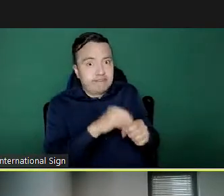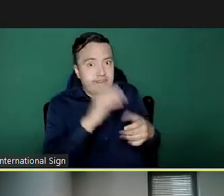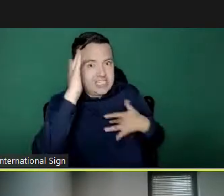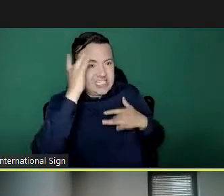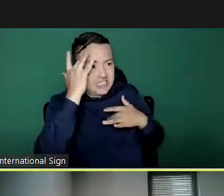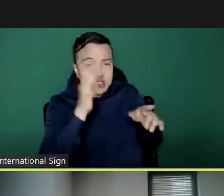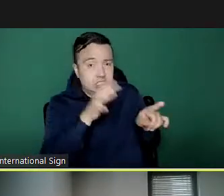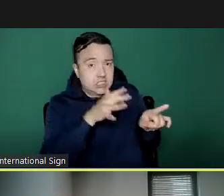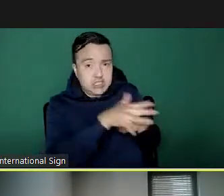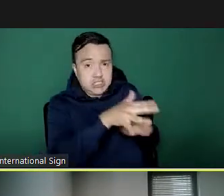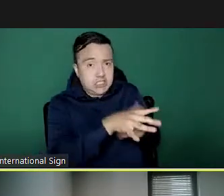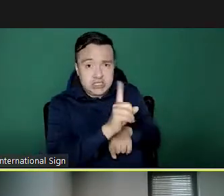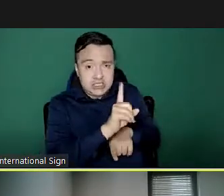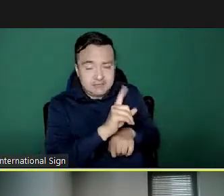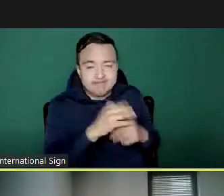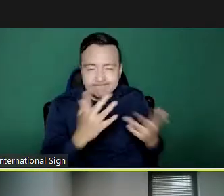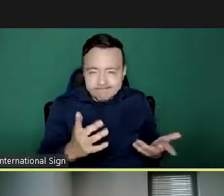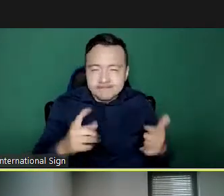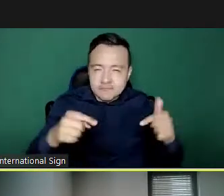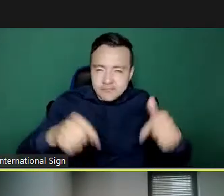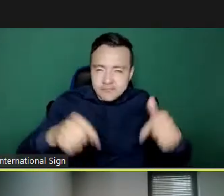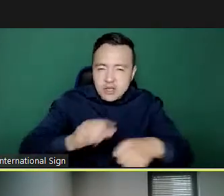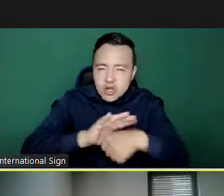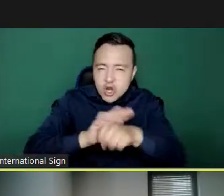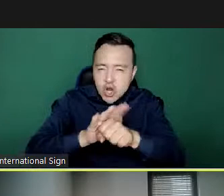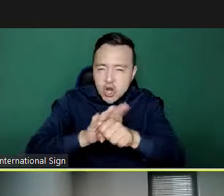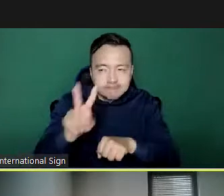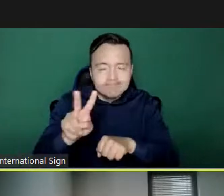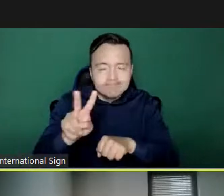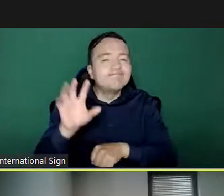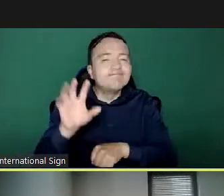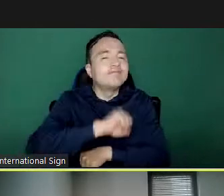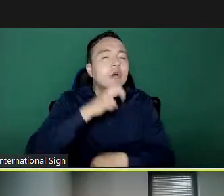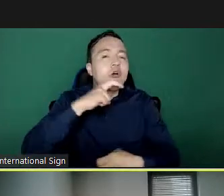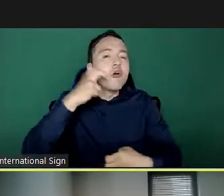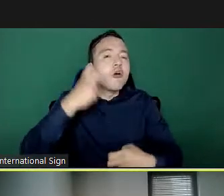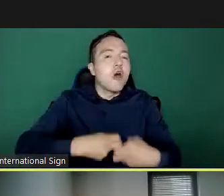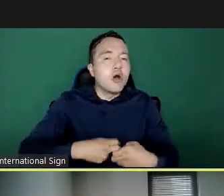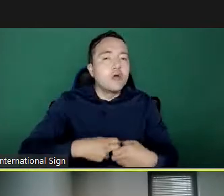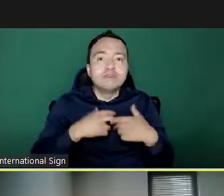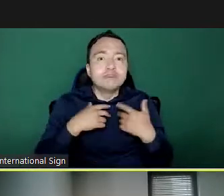and large health care demands, the pandemic has also